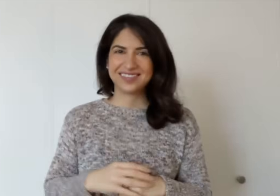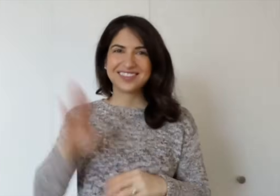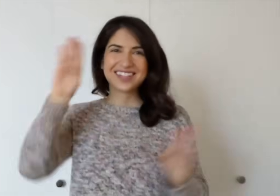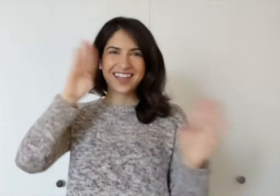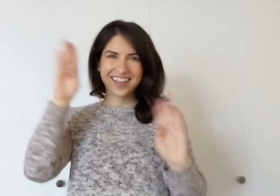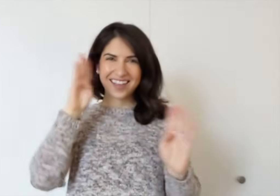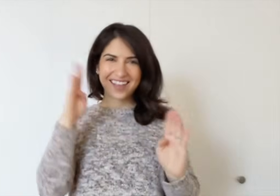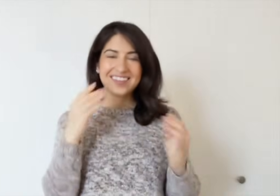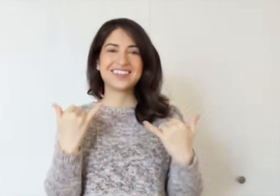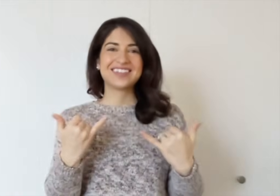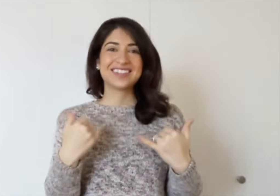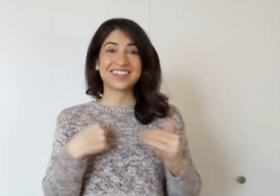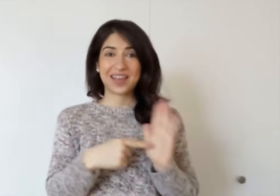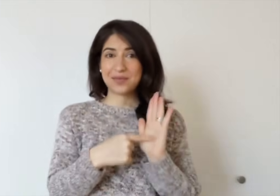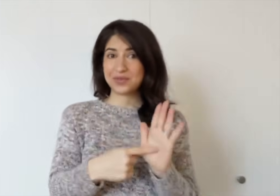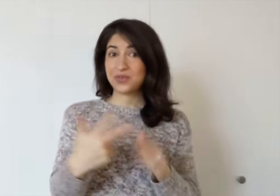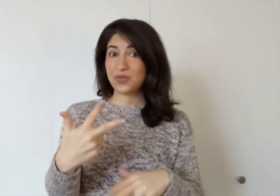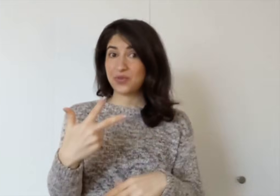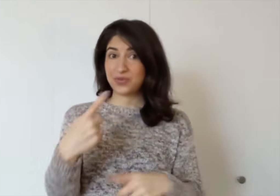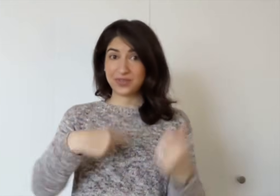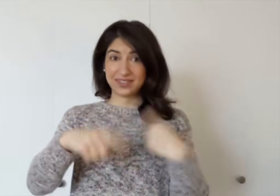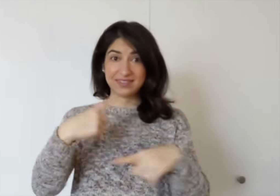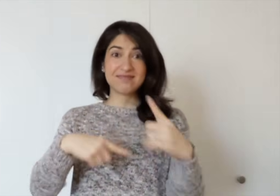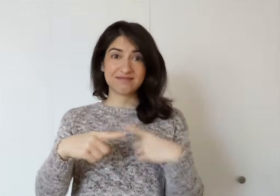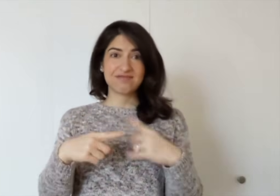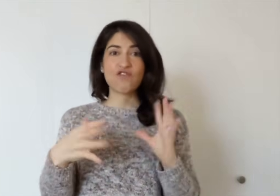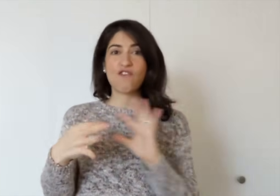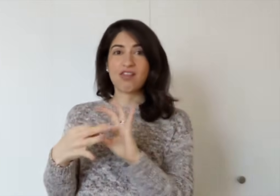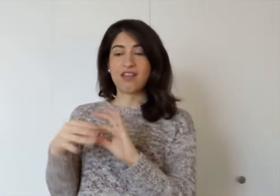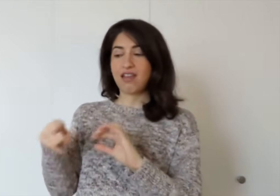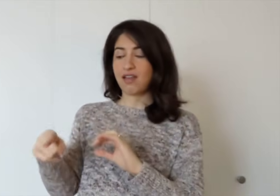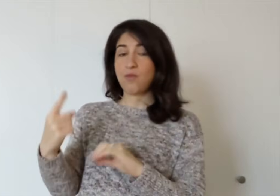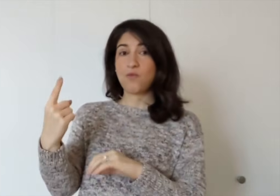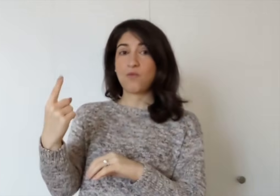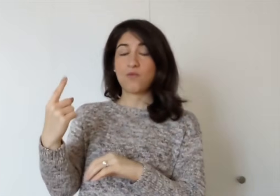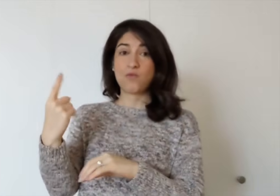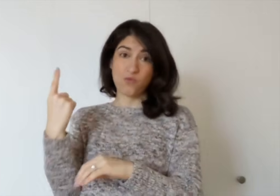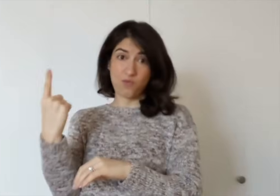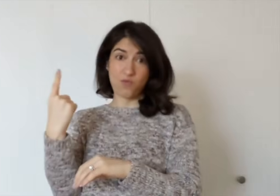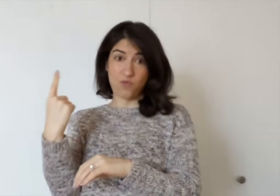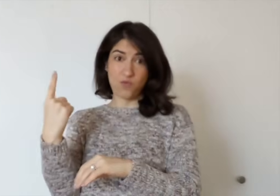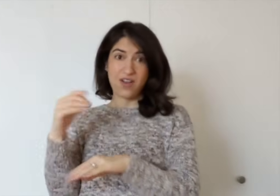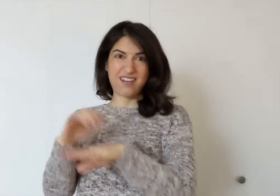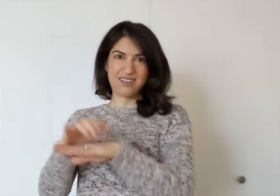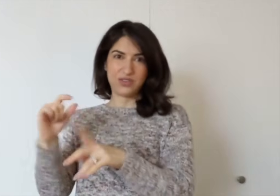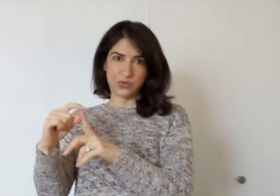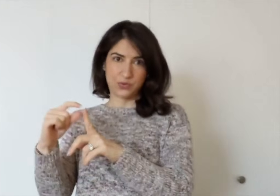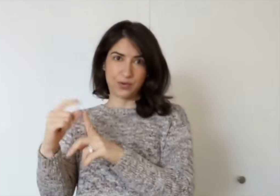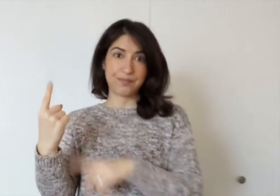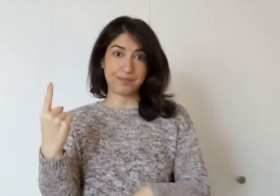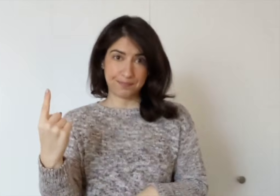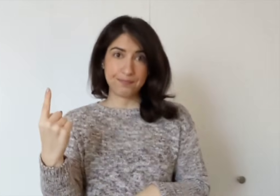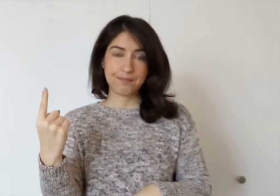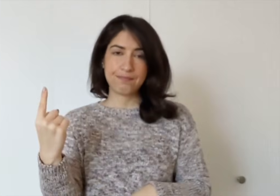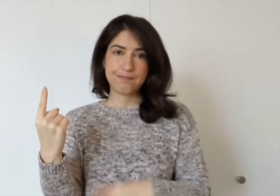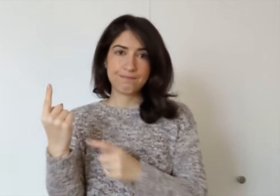Hello! Today i'm going to show three signs related to one English word.